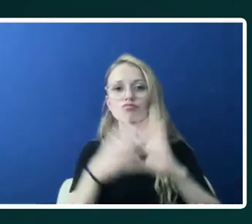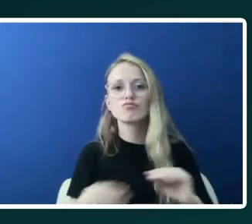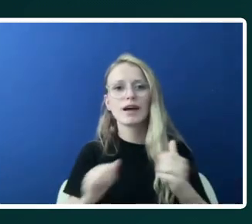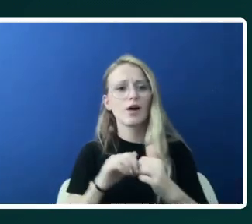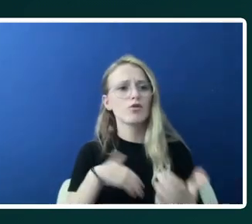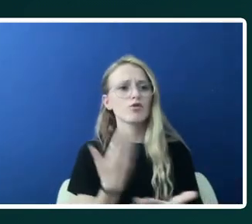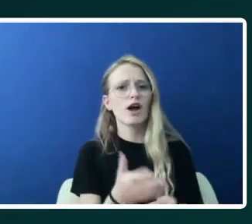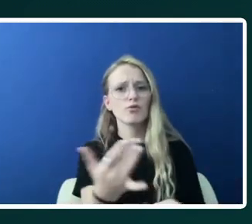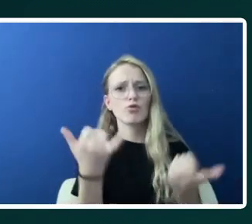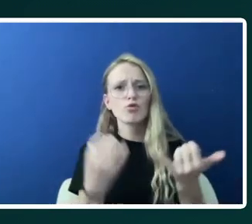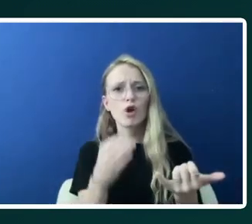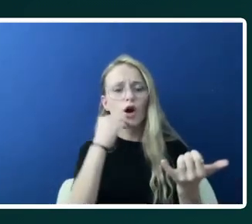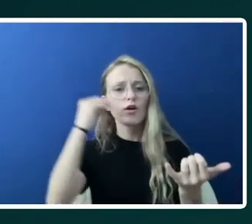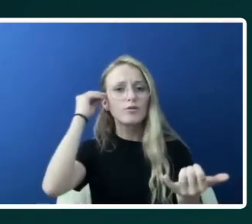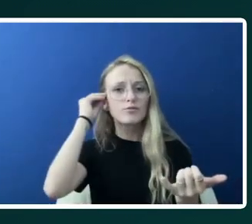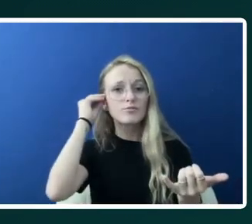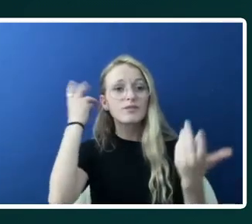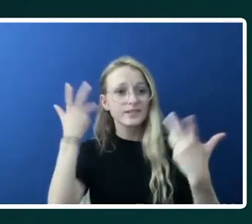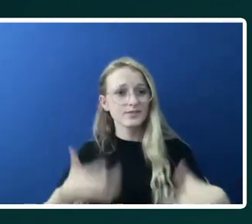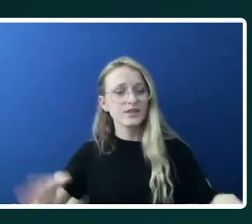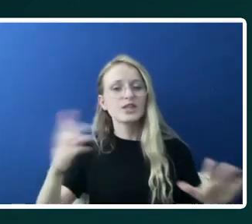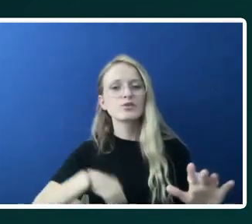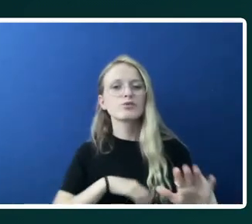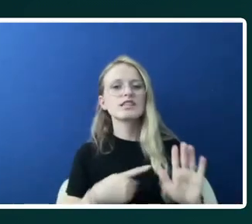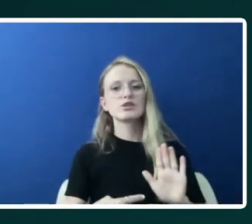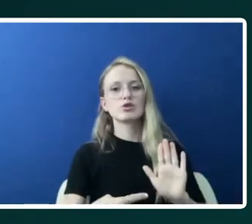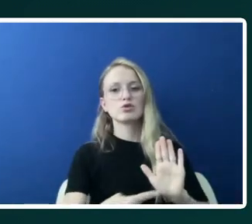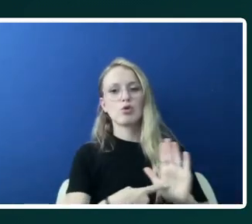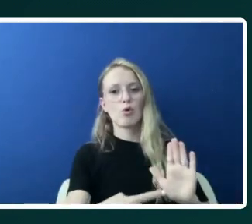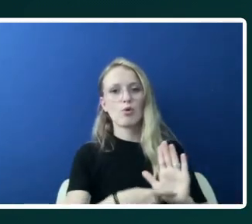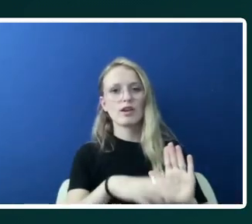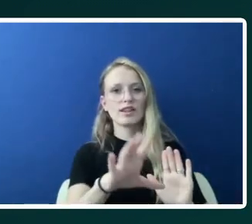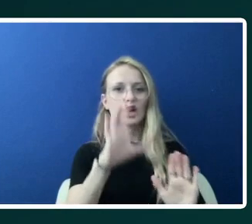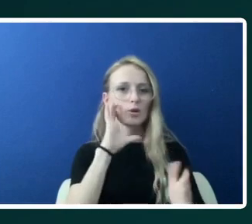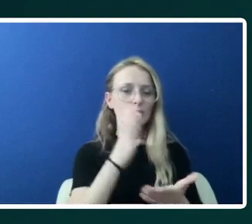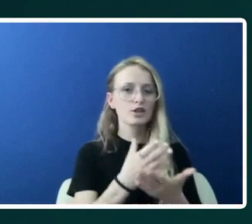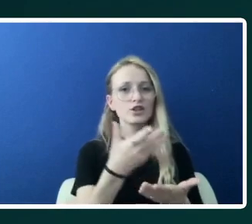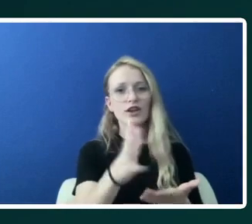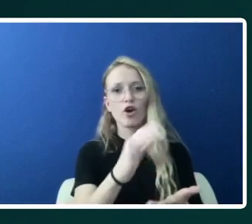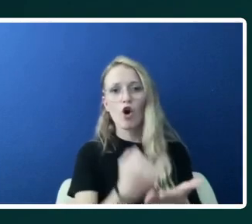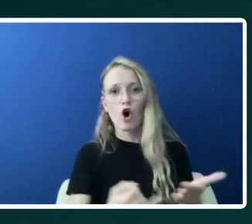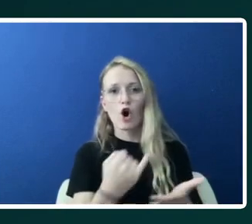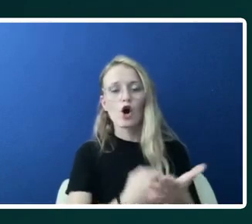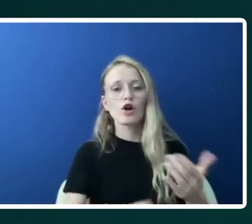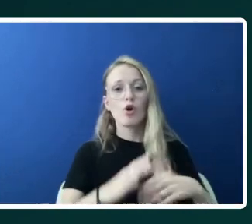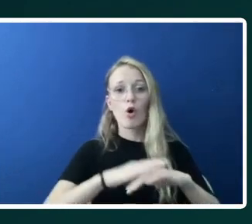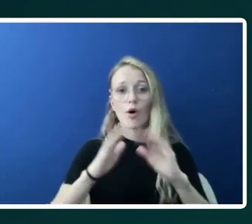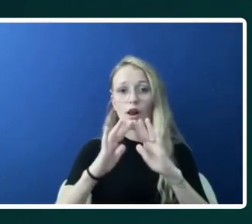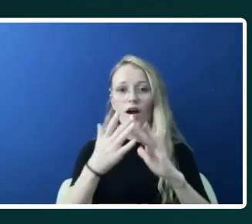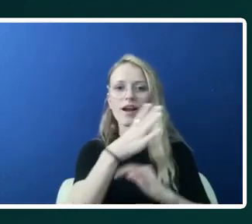And then we showcased these completed stories online and at the museum during family days.